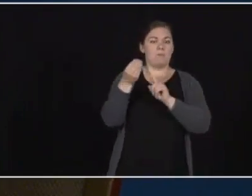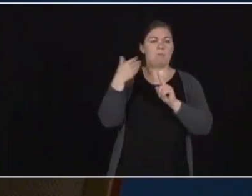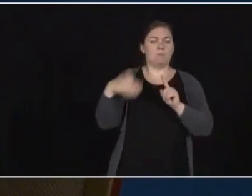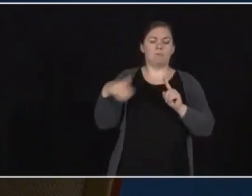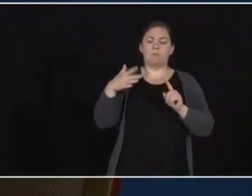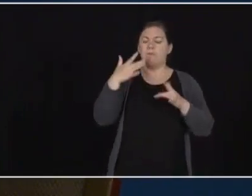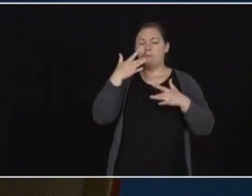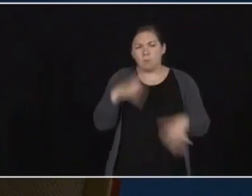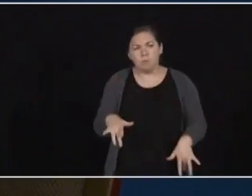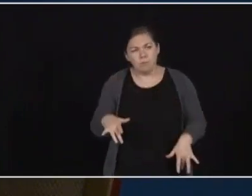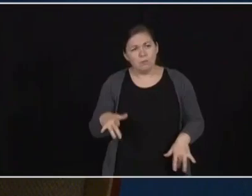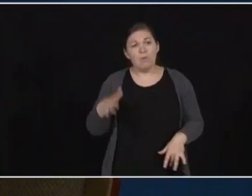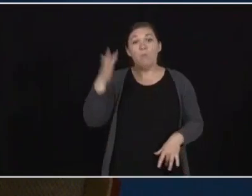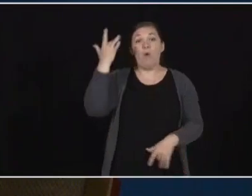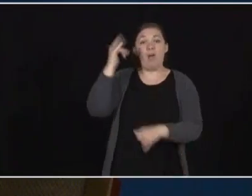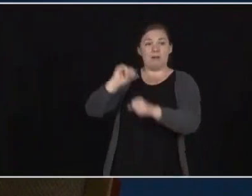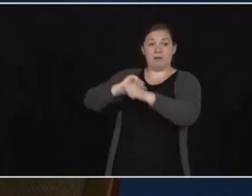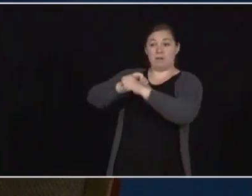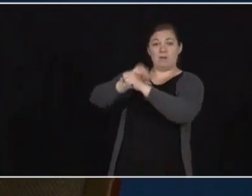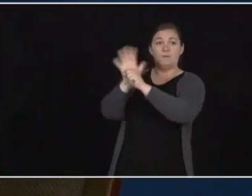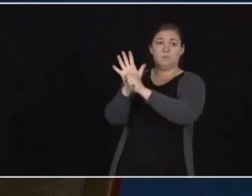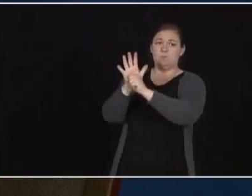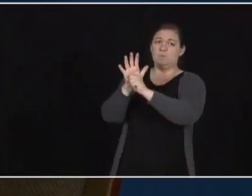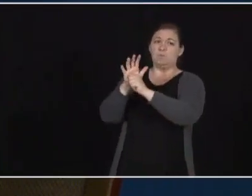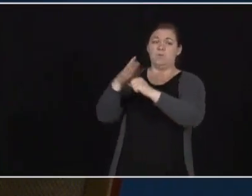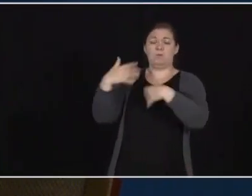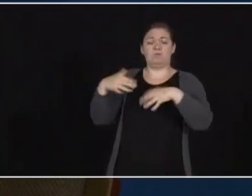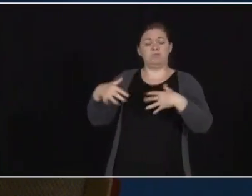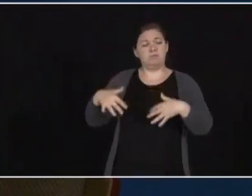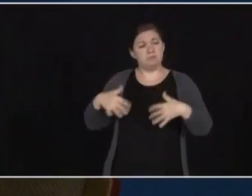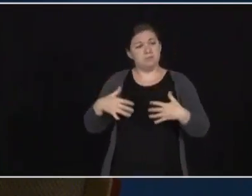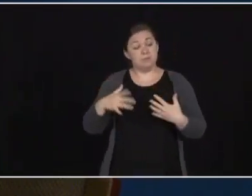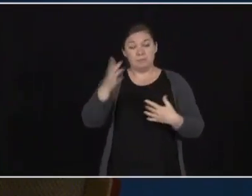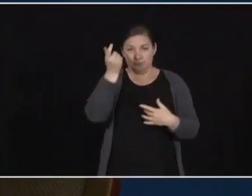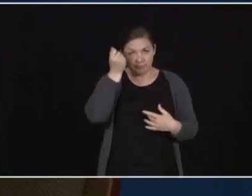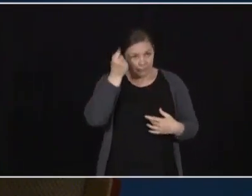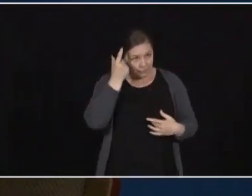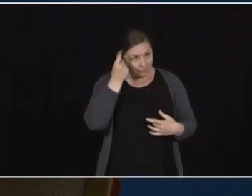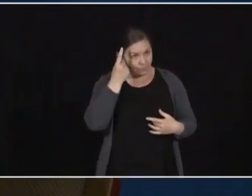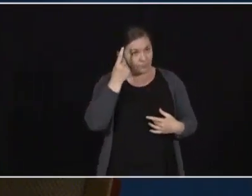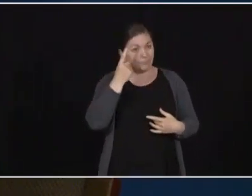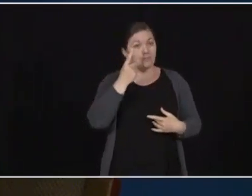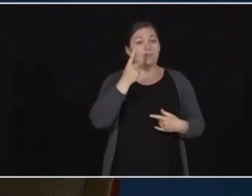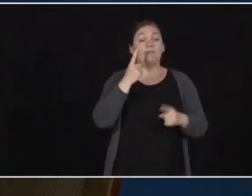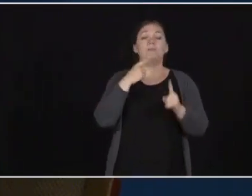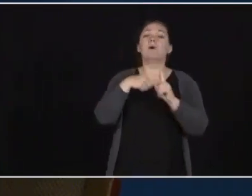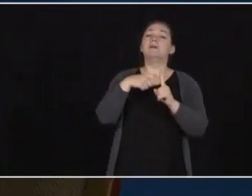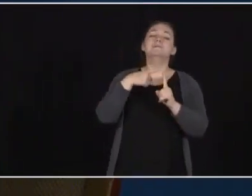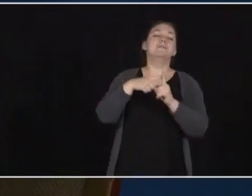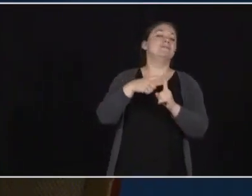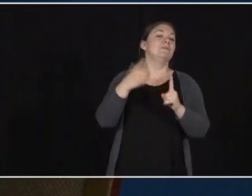Obviously everything that is going on with COVID-19 is difficult and tragic. However